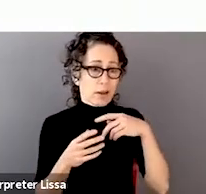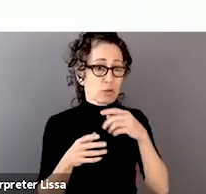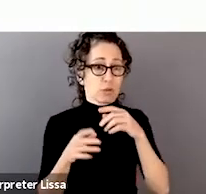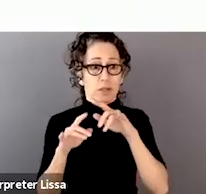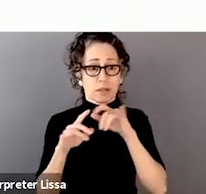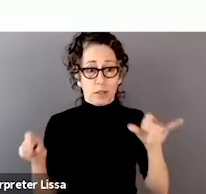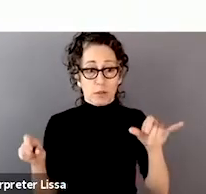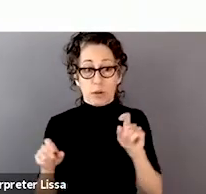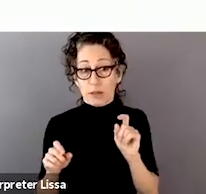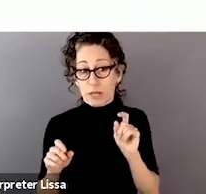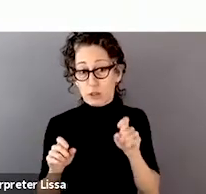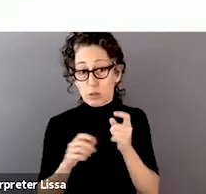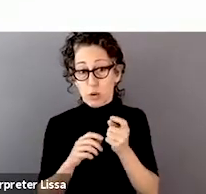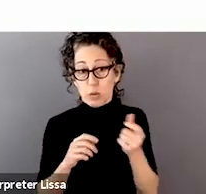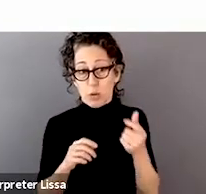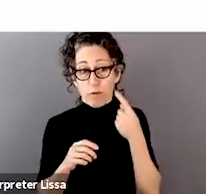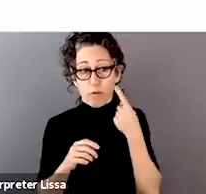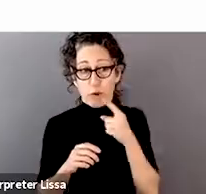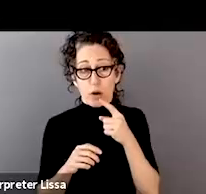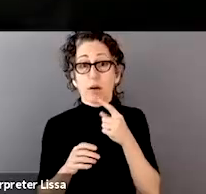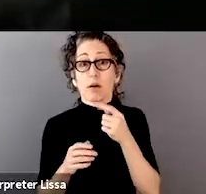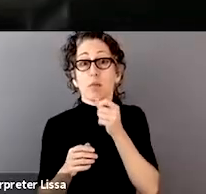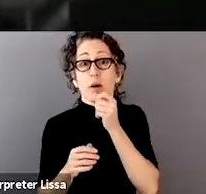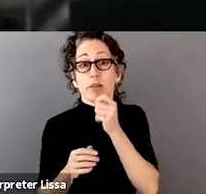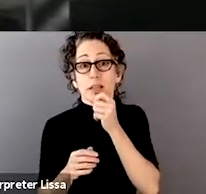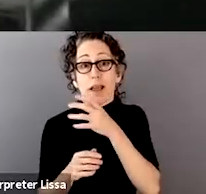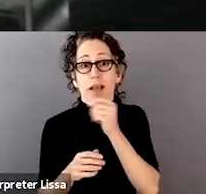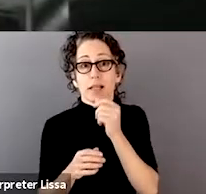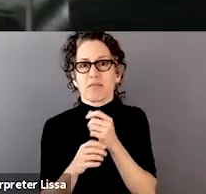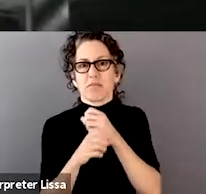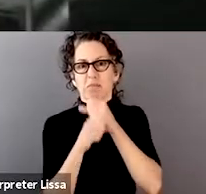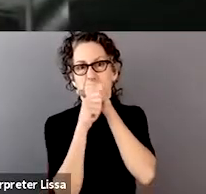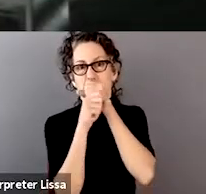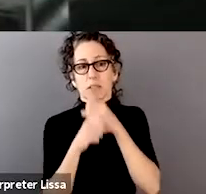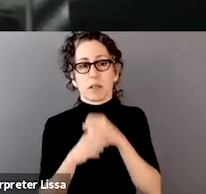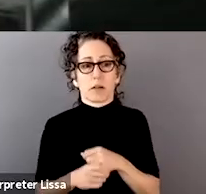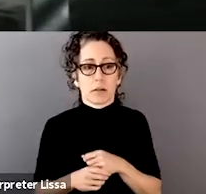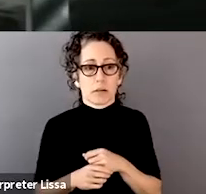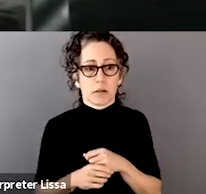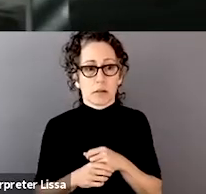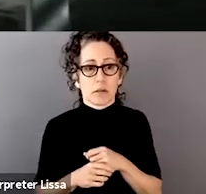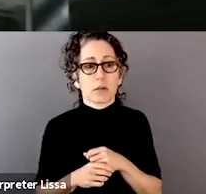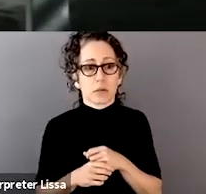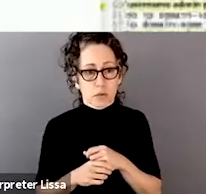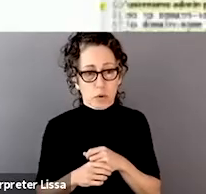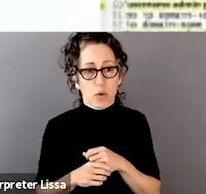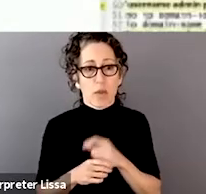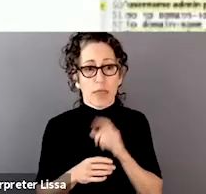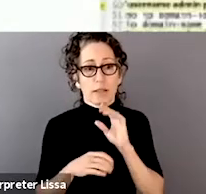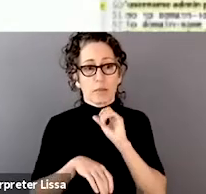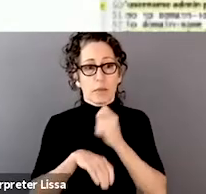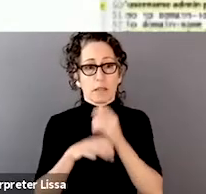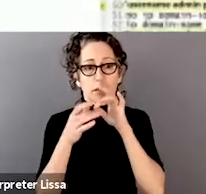be removed for the sake of privacy and security. Existing mechanism is based on regular expression algorithm,